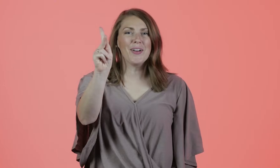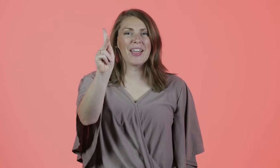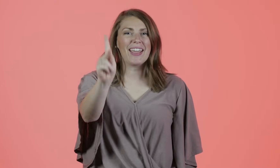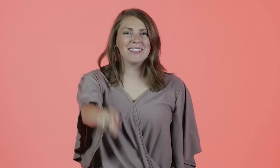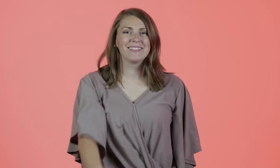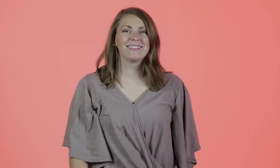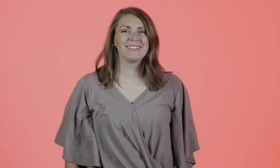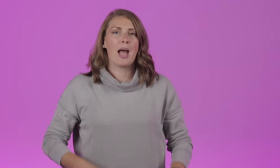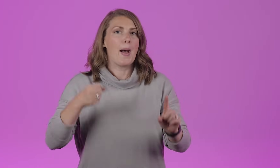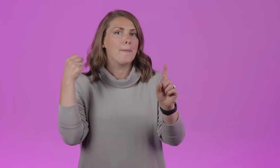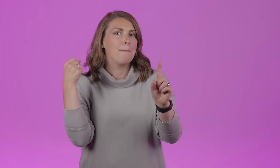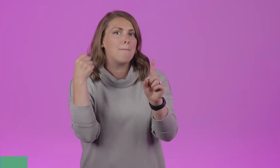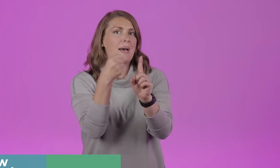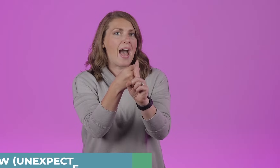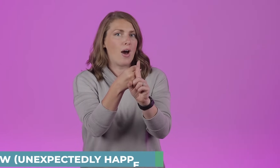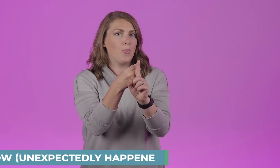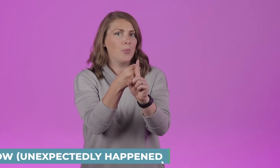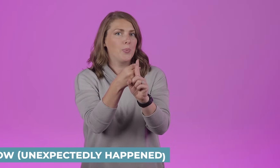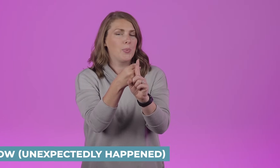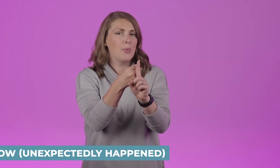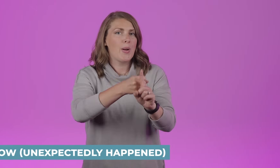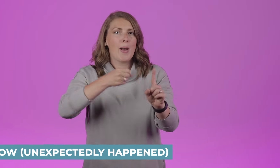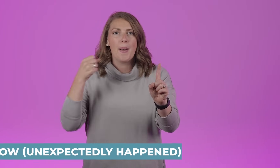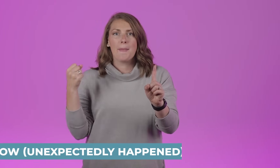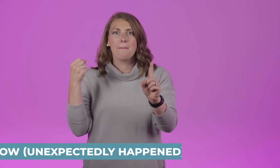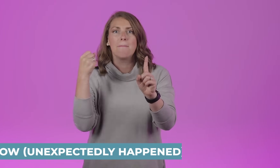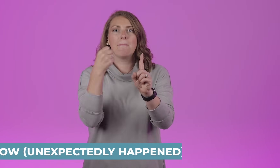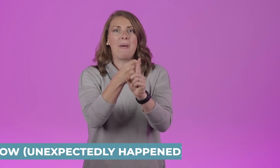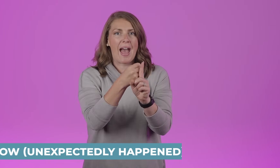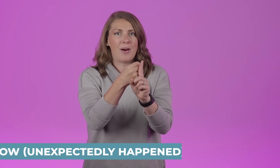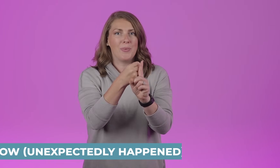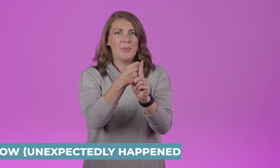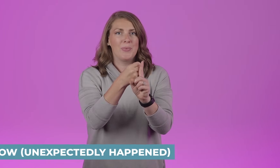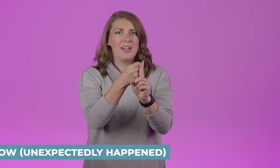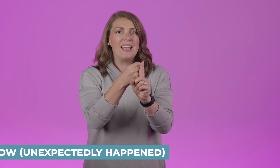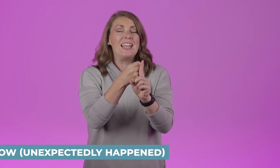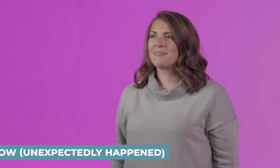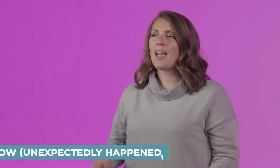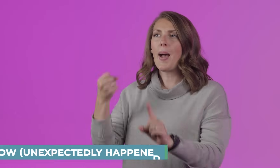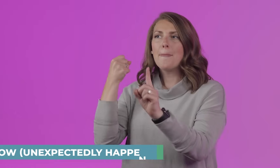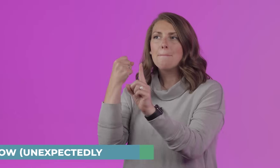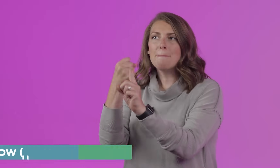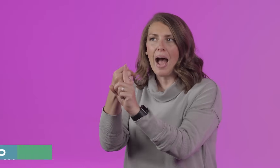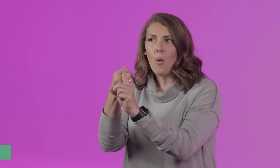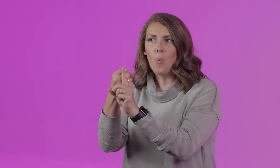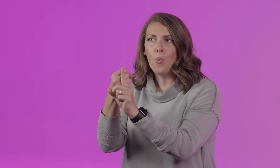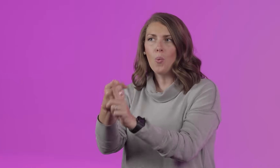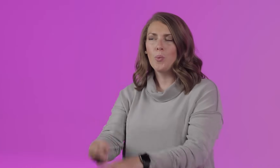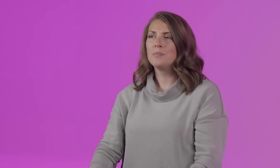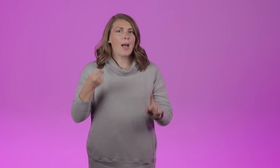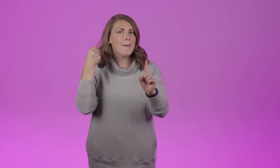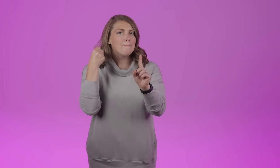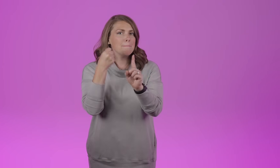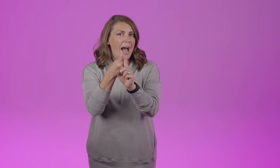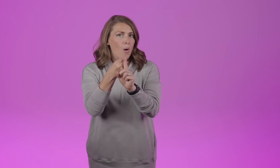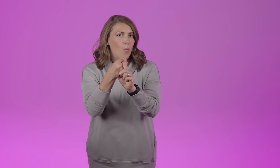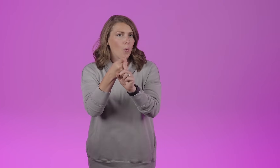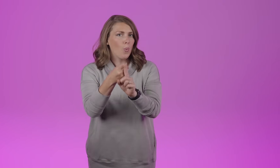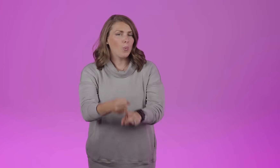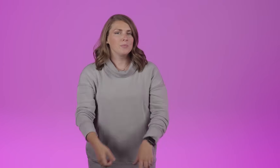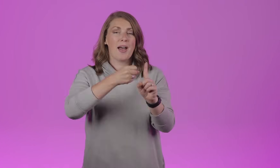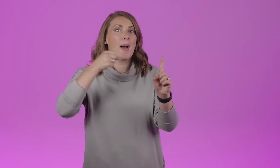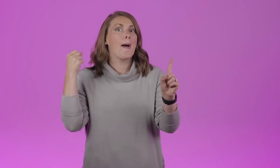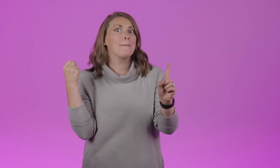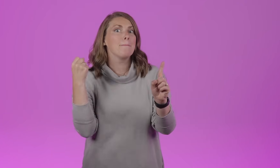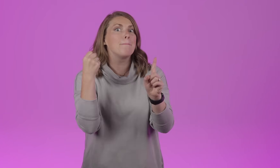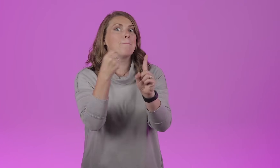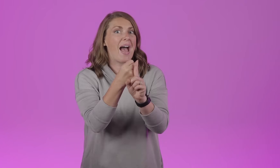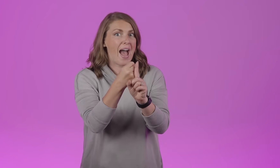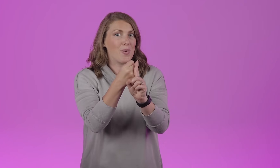'okay.' 'Pow, pow,' this means that something has happened all of a sudden 'pow.'